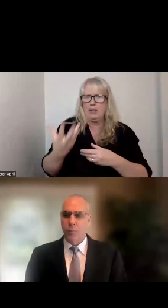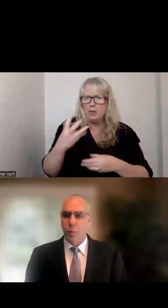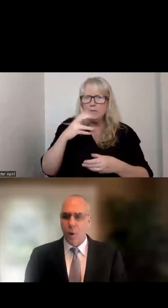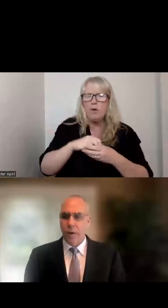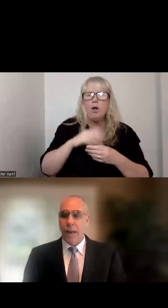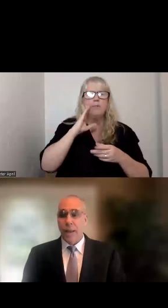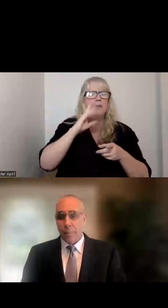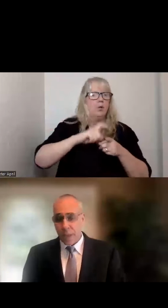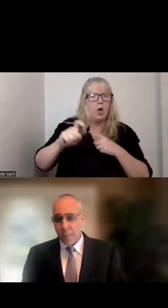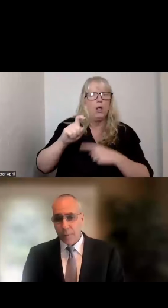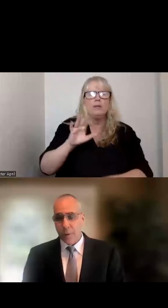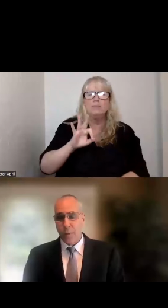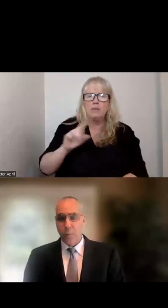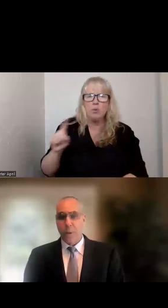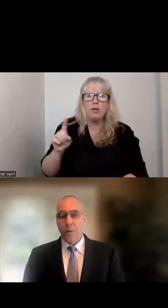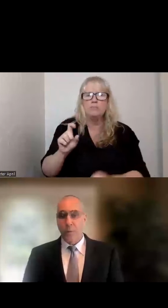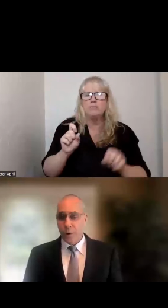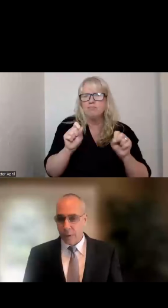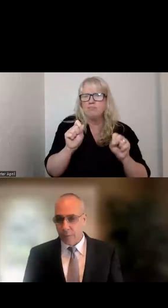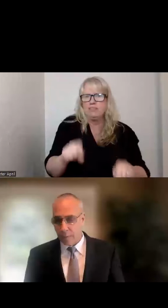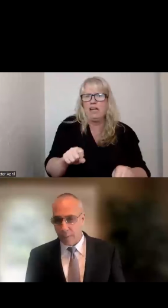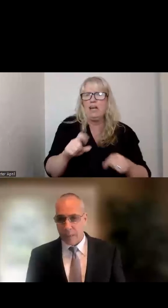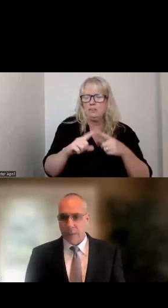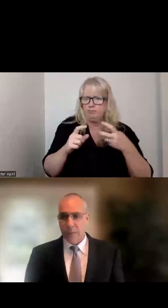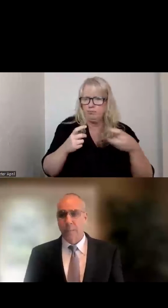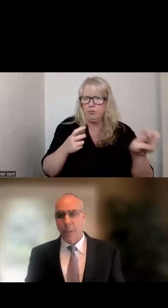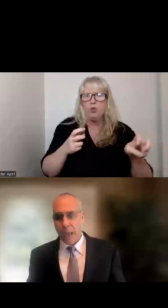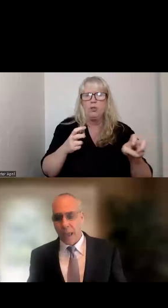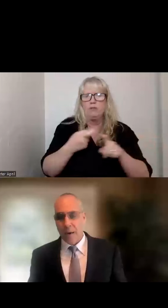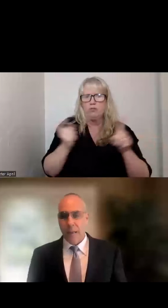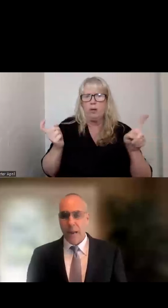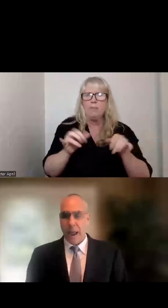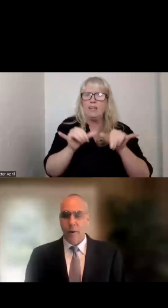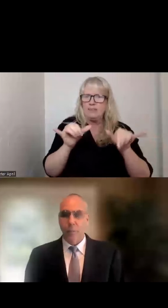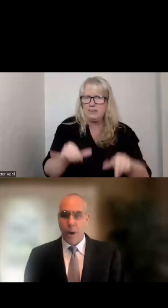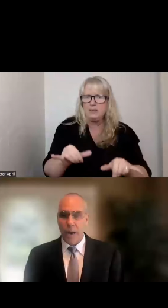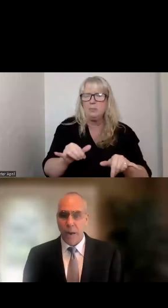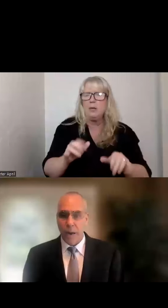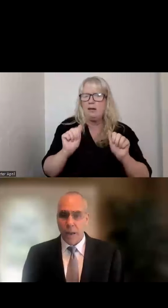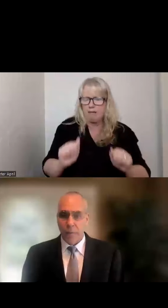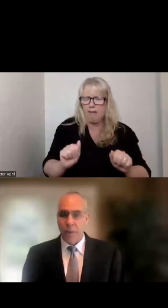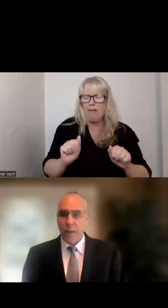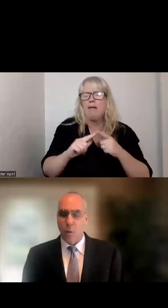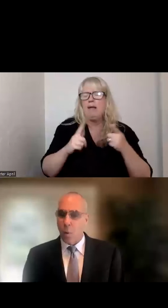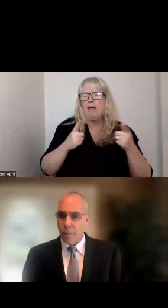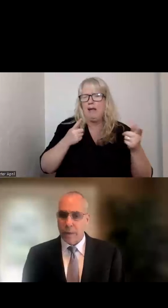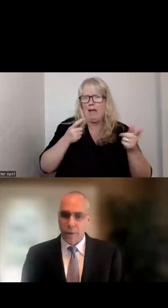911 BEING DIVERTED FROM THAT SYSTEM AND GET HANDLED BY THE WARM